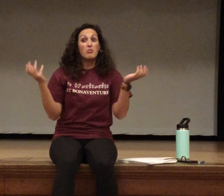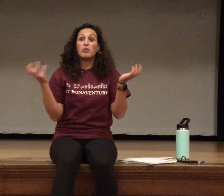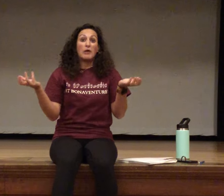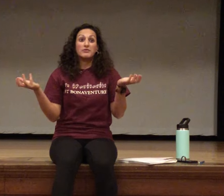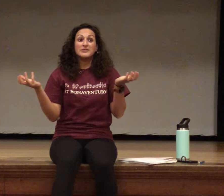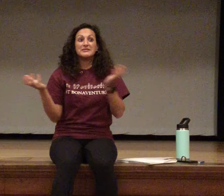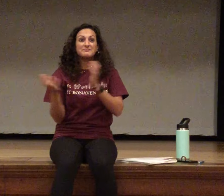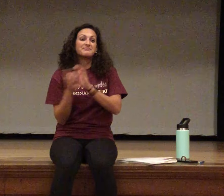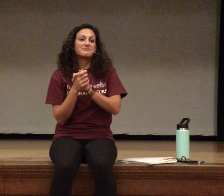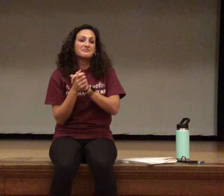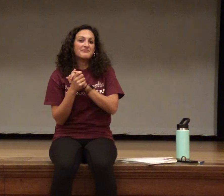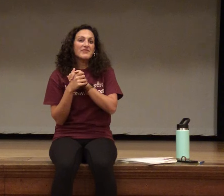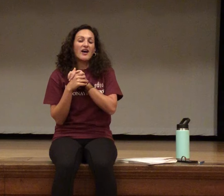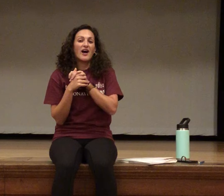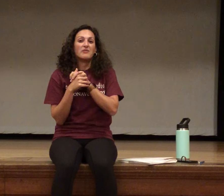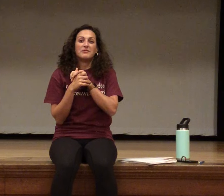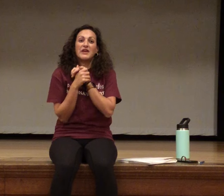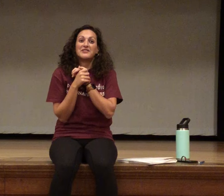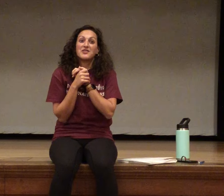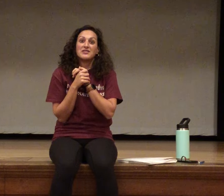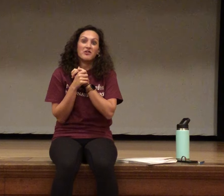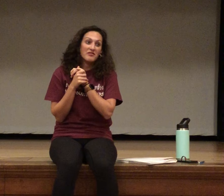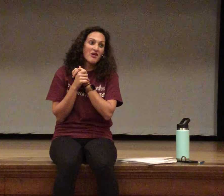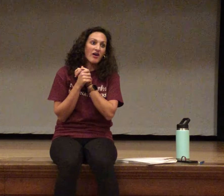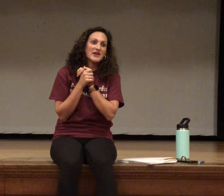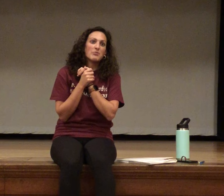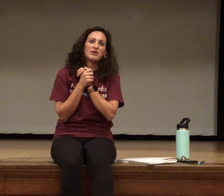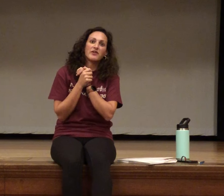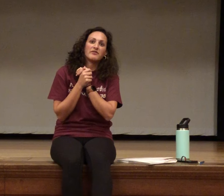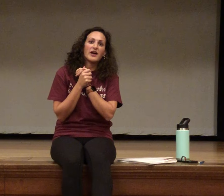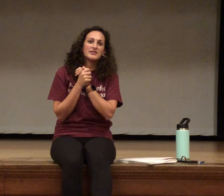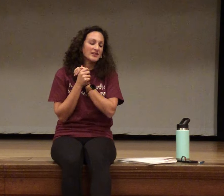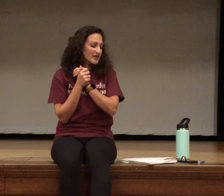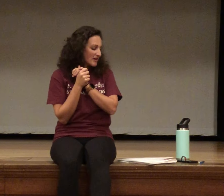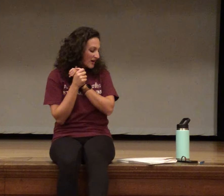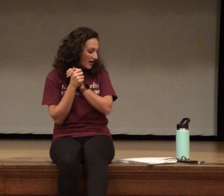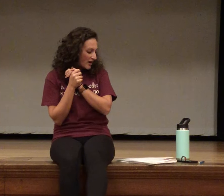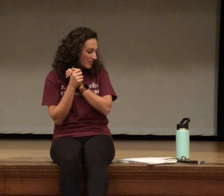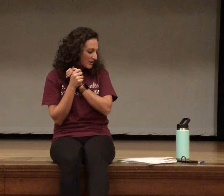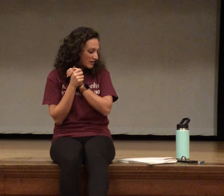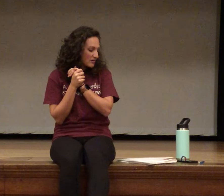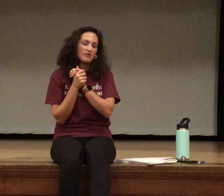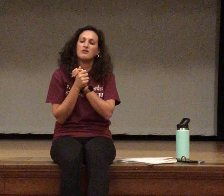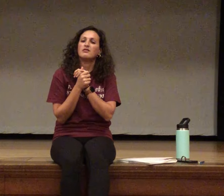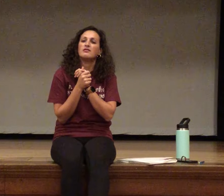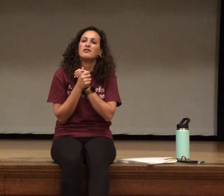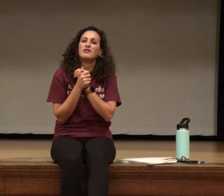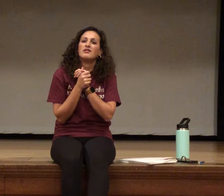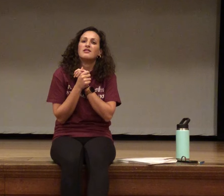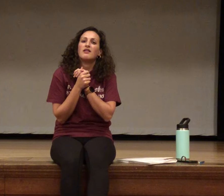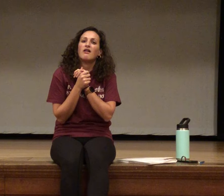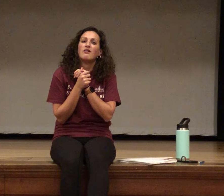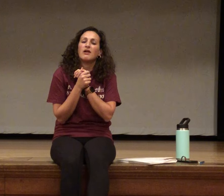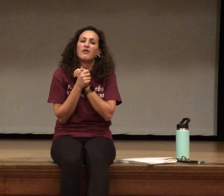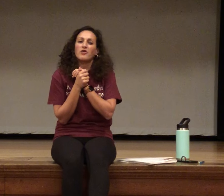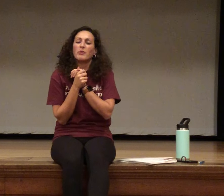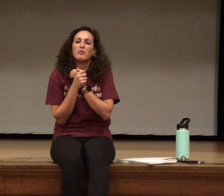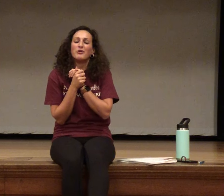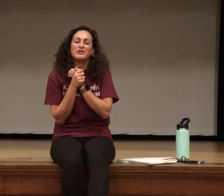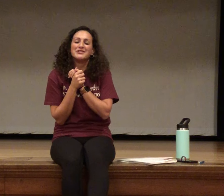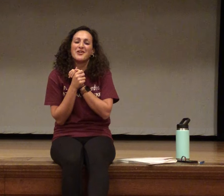problems um yeah so that's a little off-topic fun fact um I don't know what my point was and